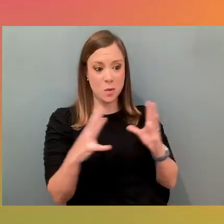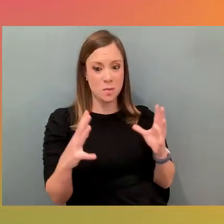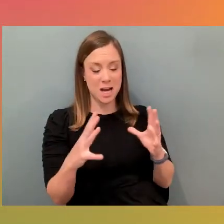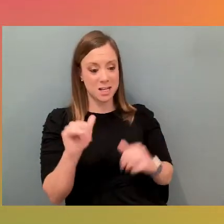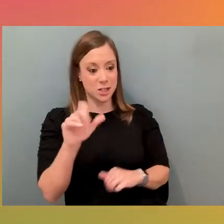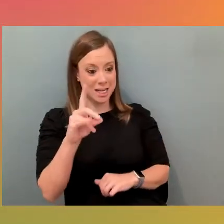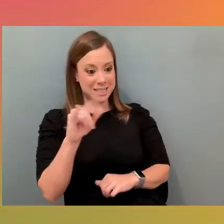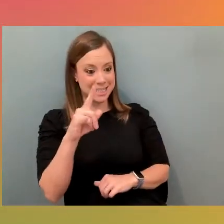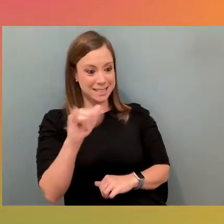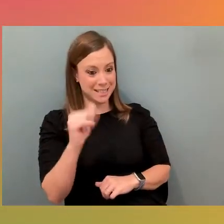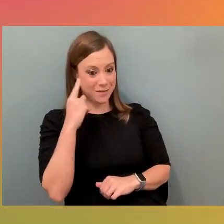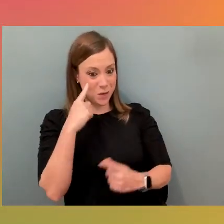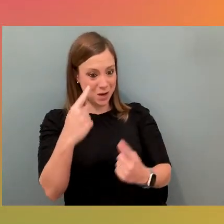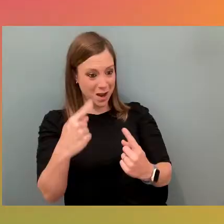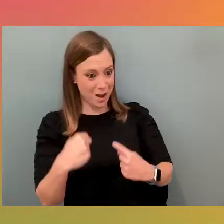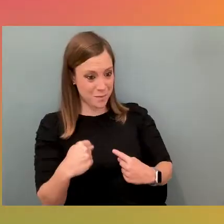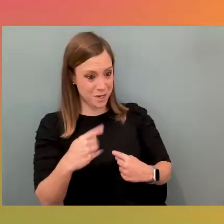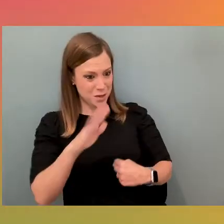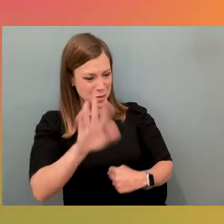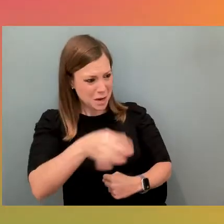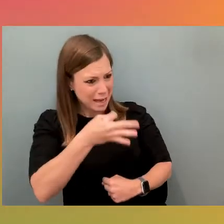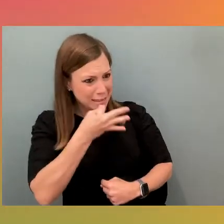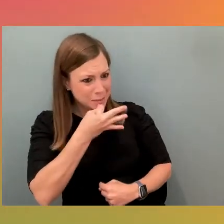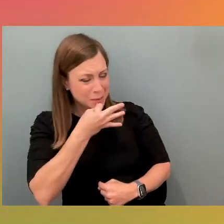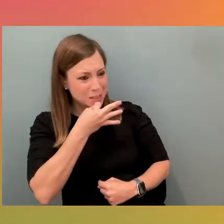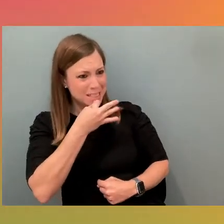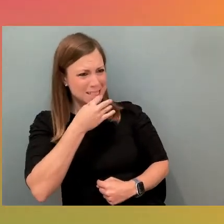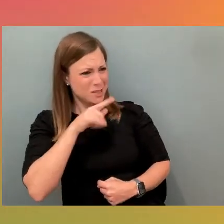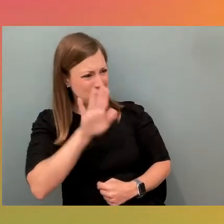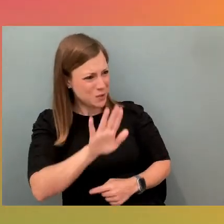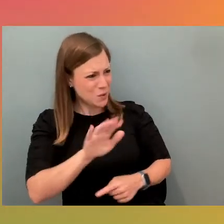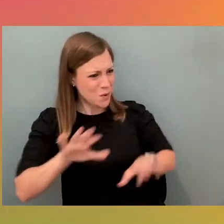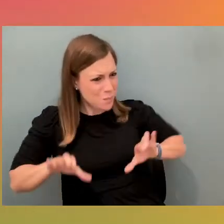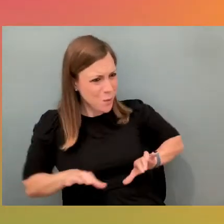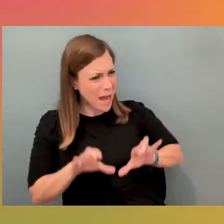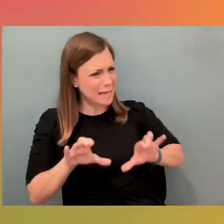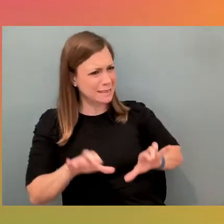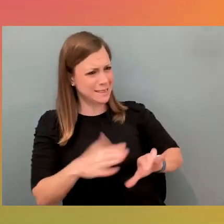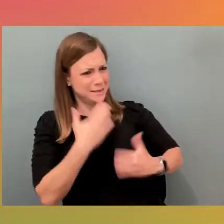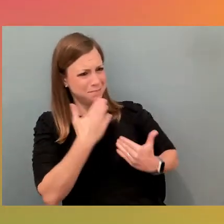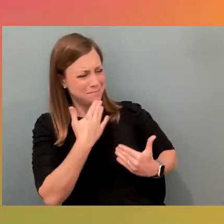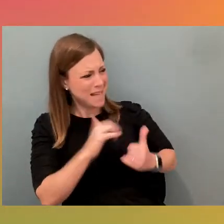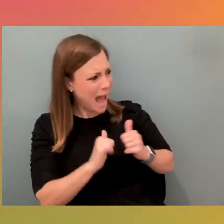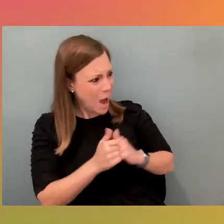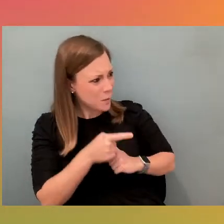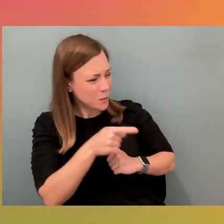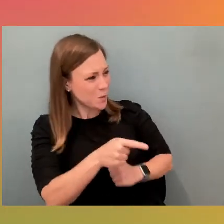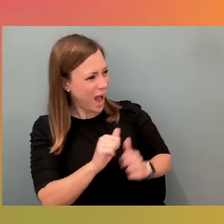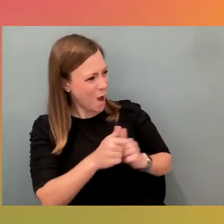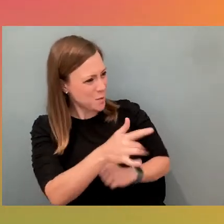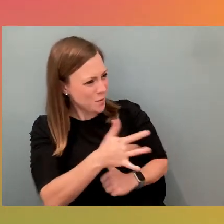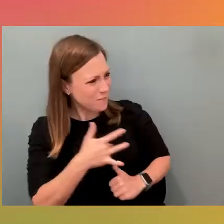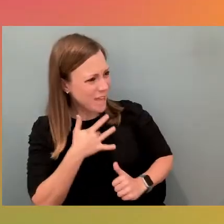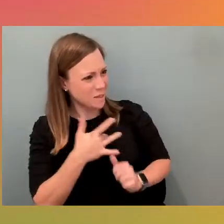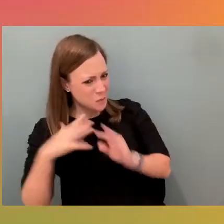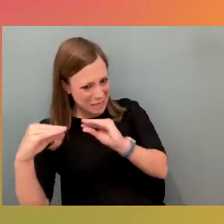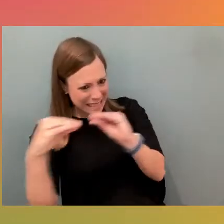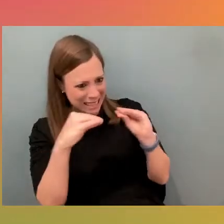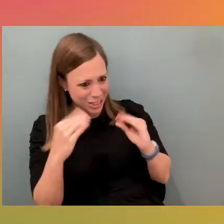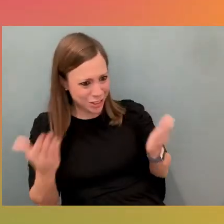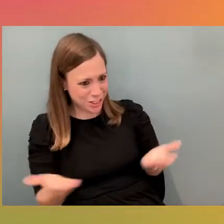THANK YOU SO MUCH , ADITI